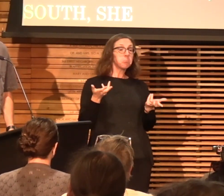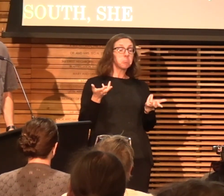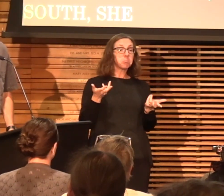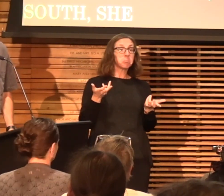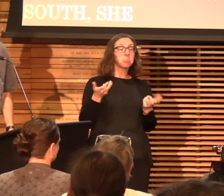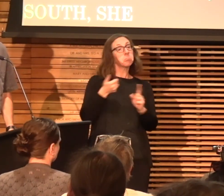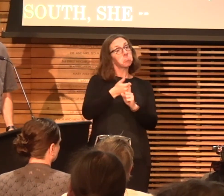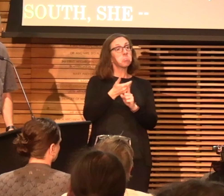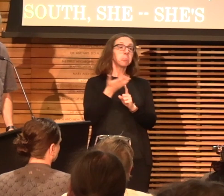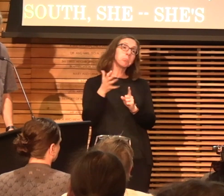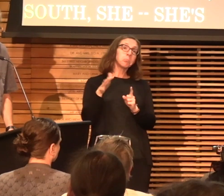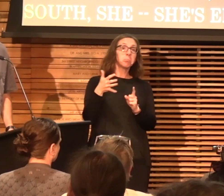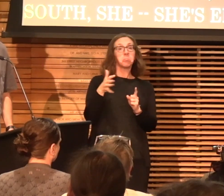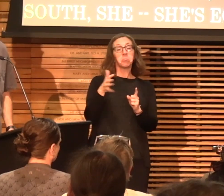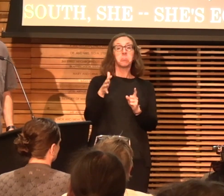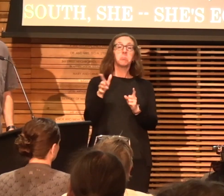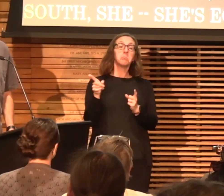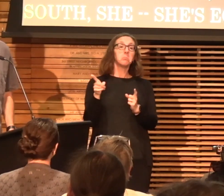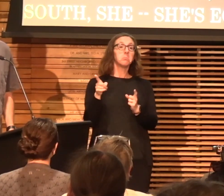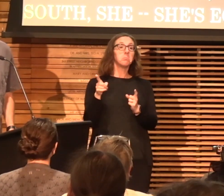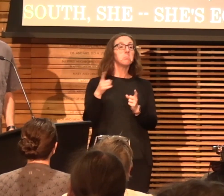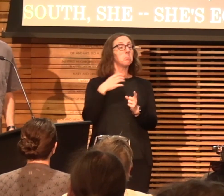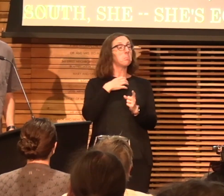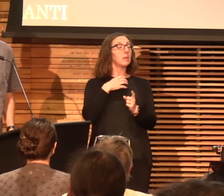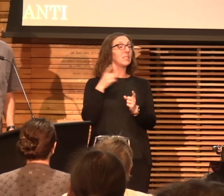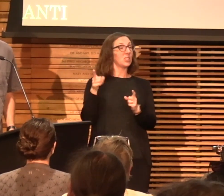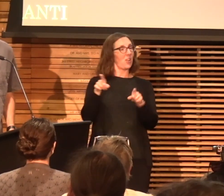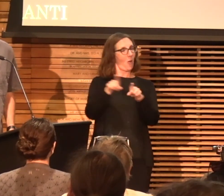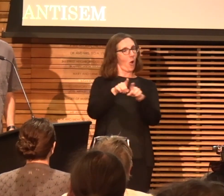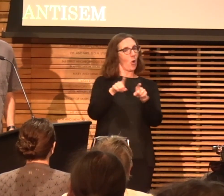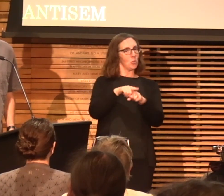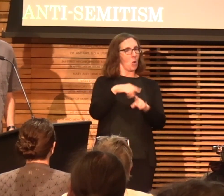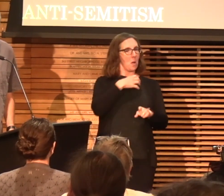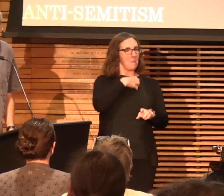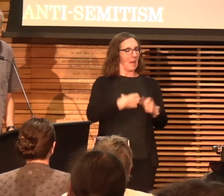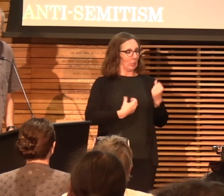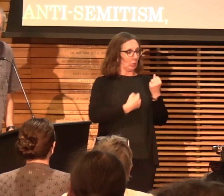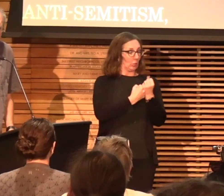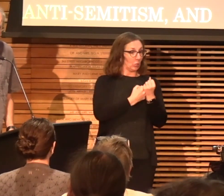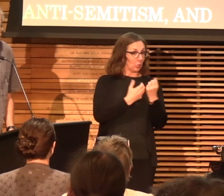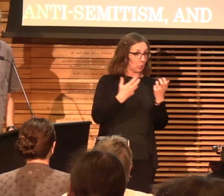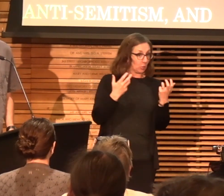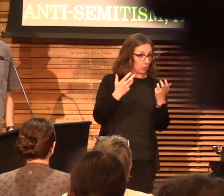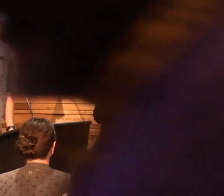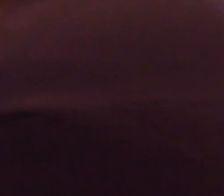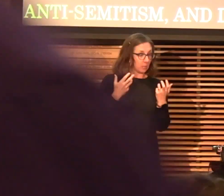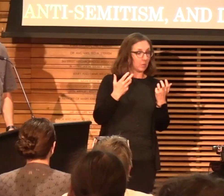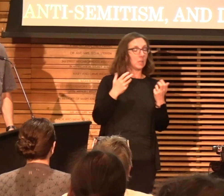She's equally passionate about antisemitism and discrimination in general.